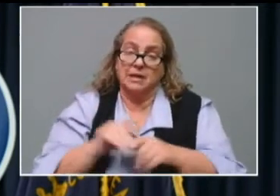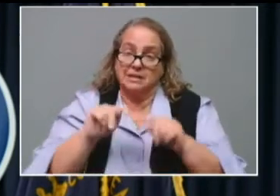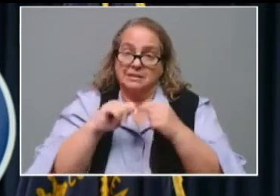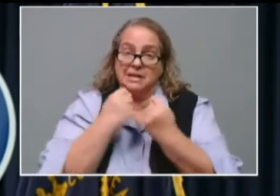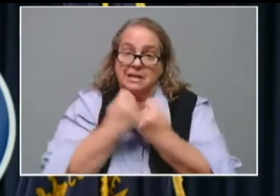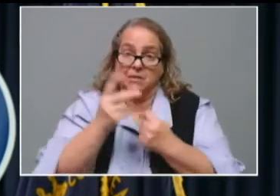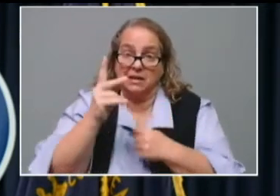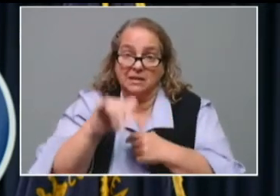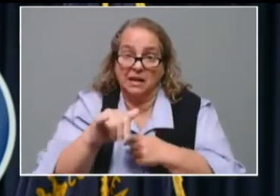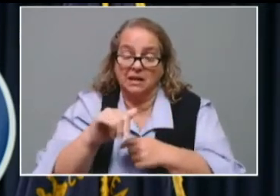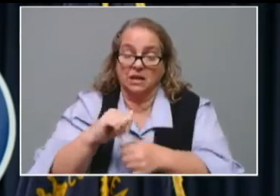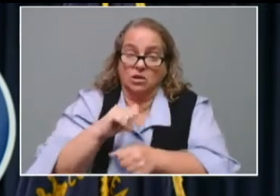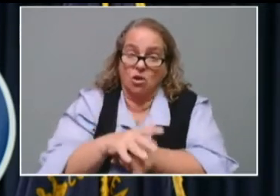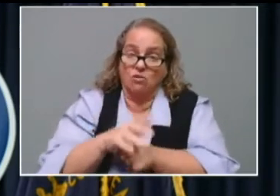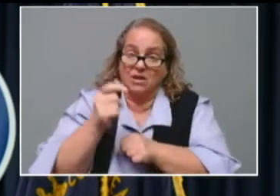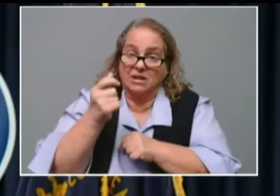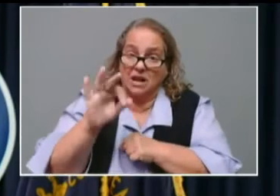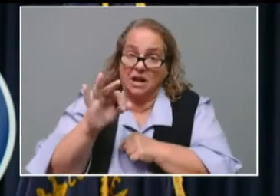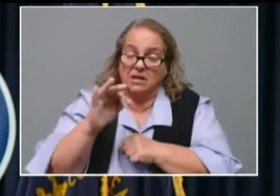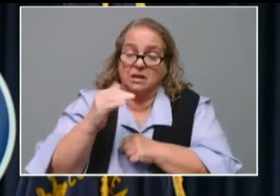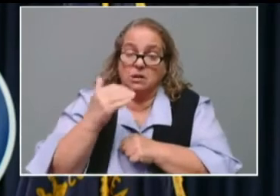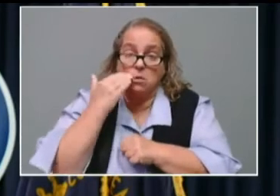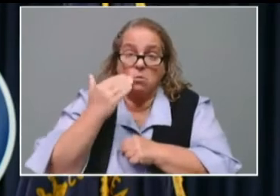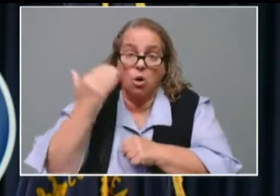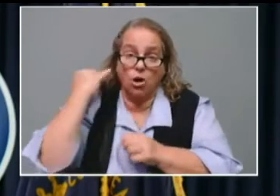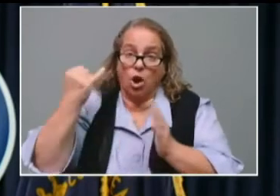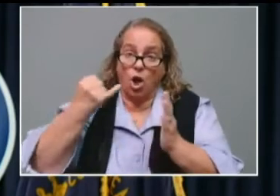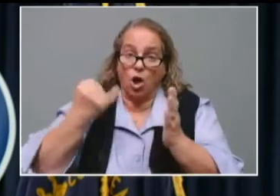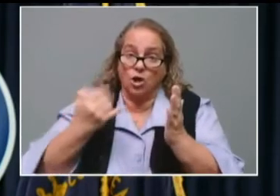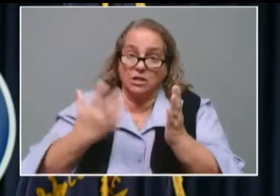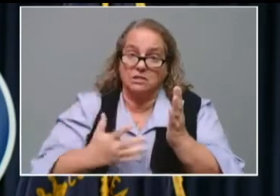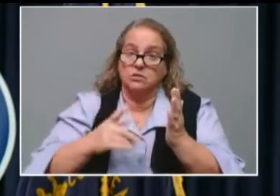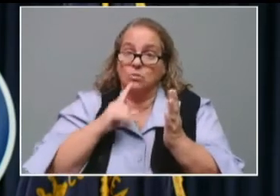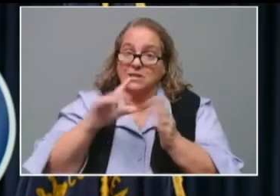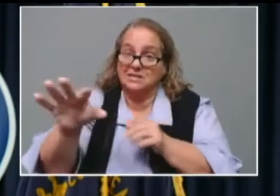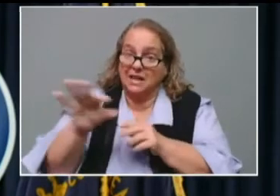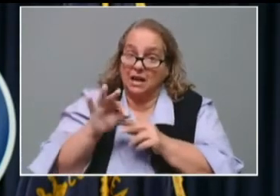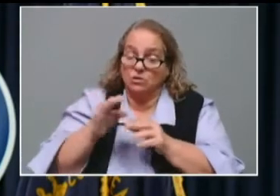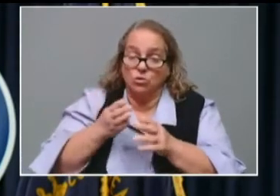Memorial Artists um was selected through a process where an advisory